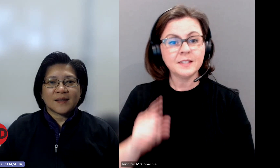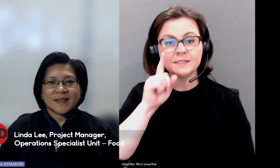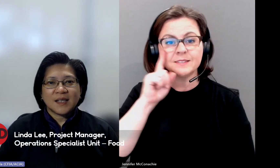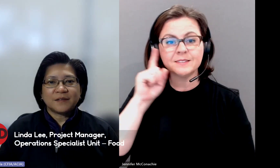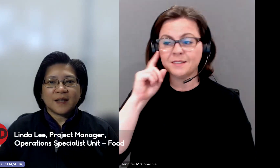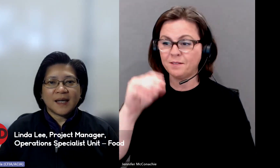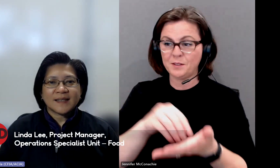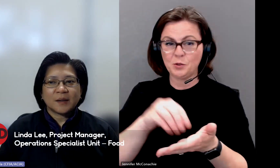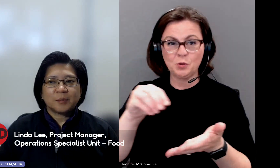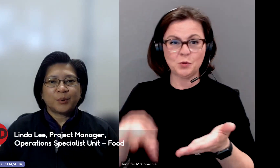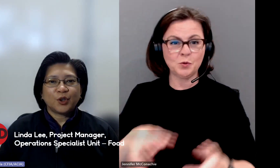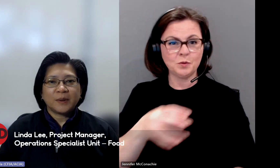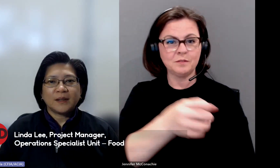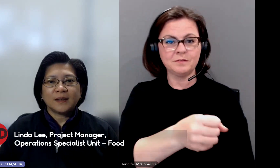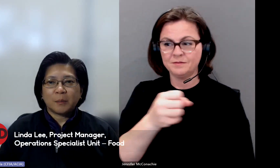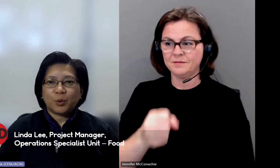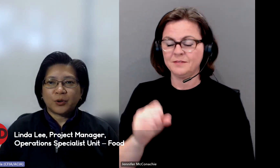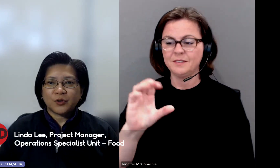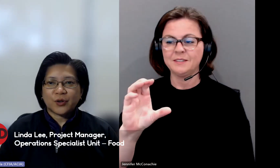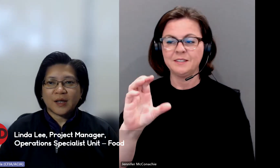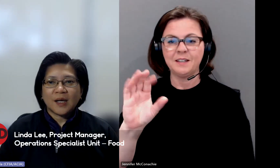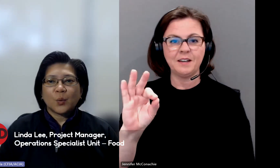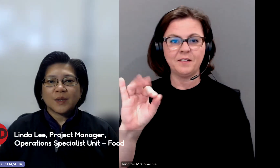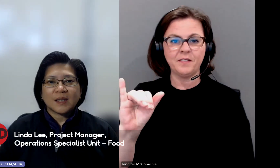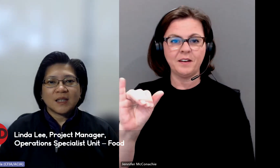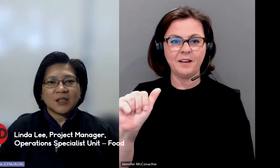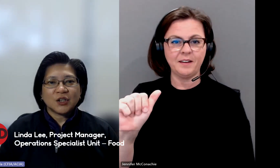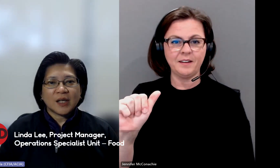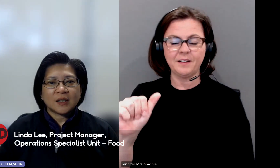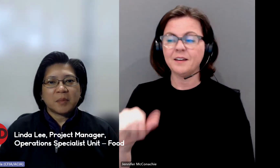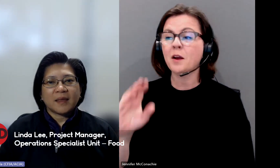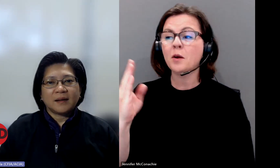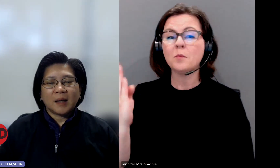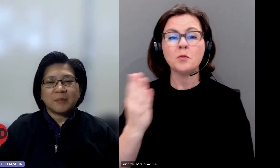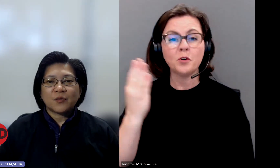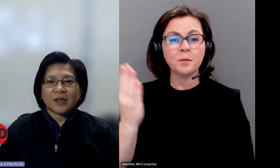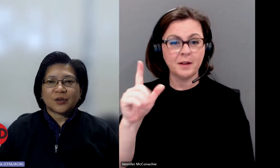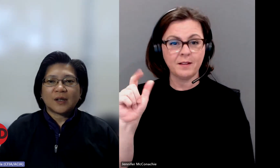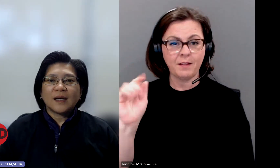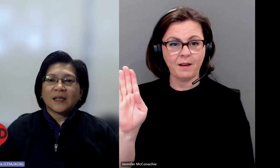The recruitment of a Deaf student at the CFIA’s Burnaby Lab was initiated